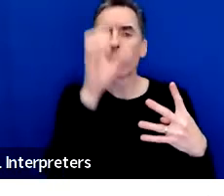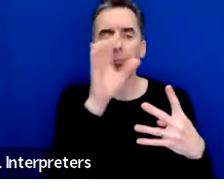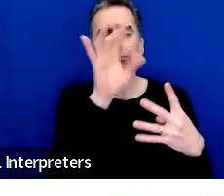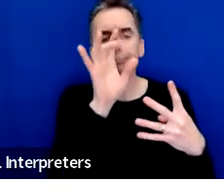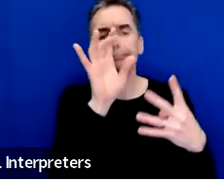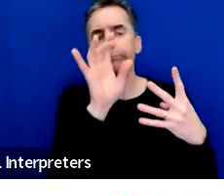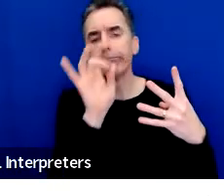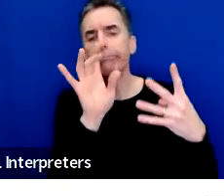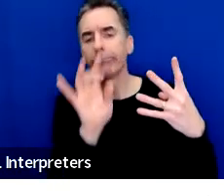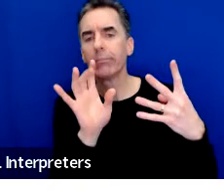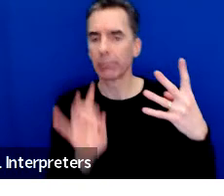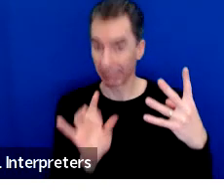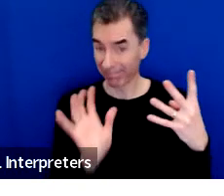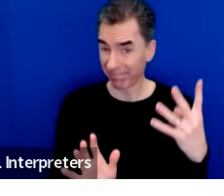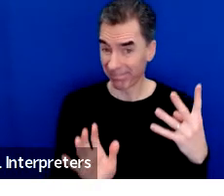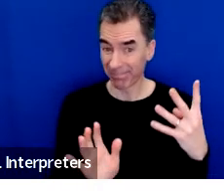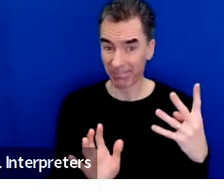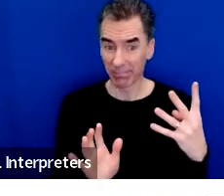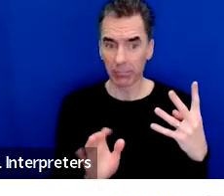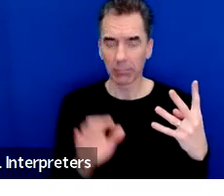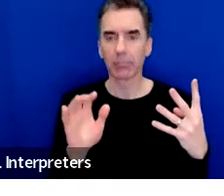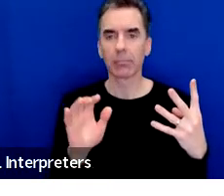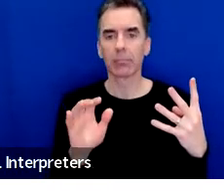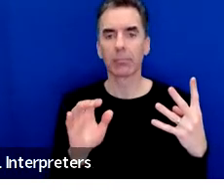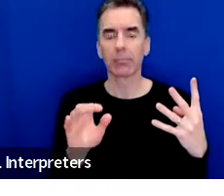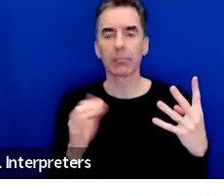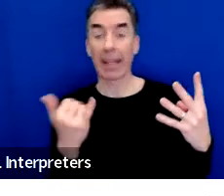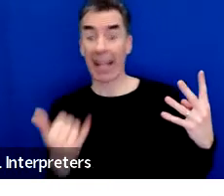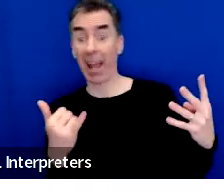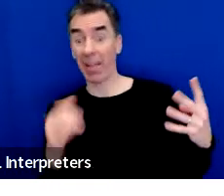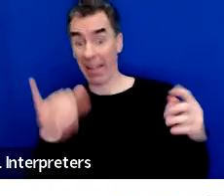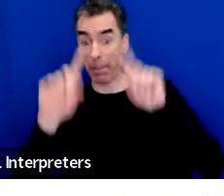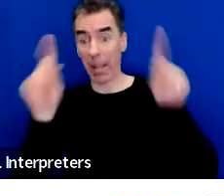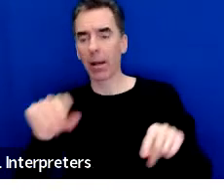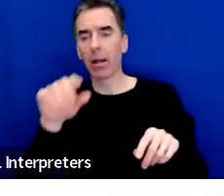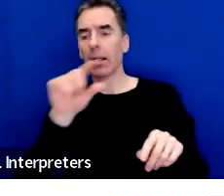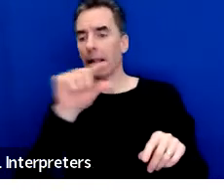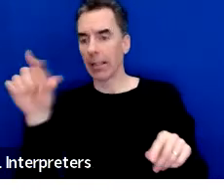but here I provide the link to the entire book so they could just access the full book if they want to look at it beforehand.